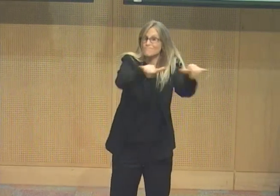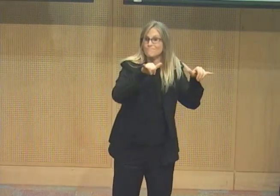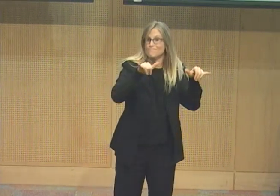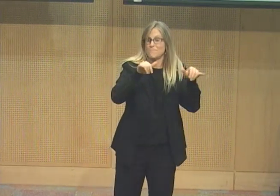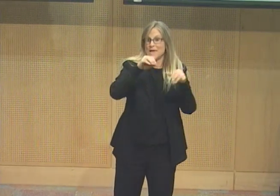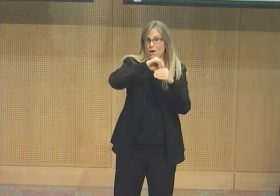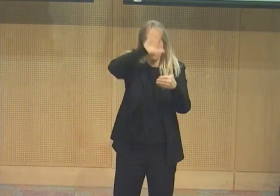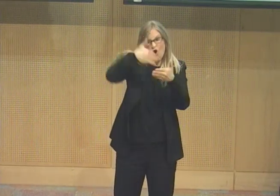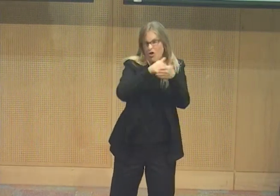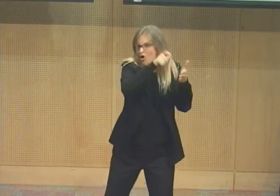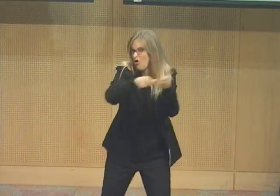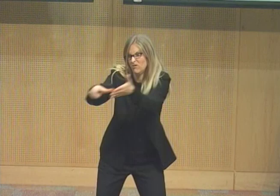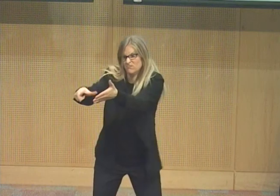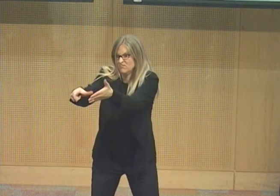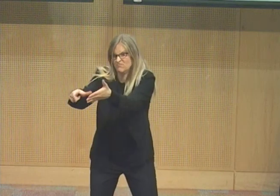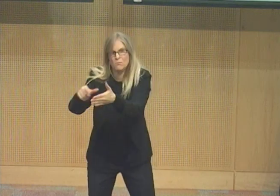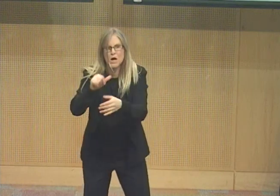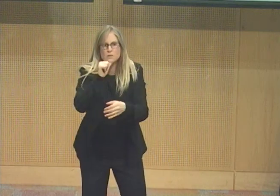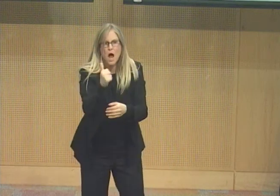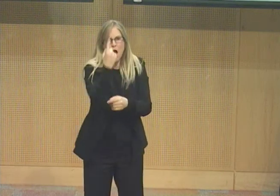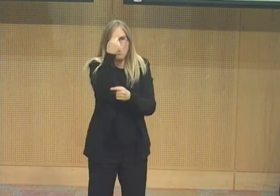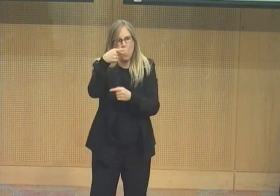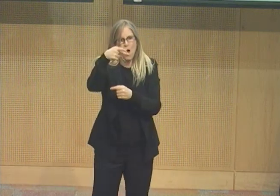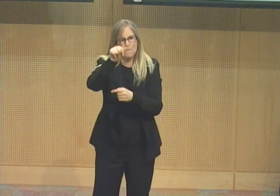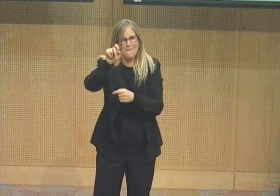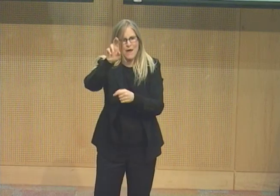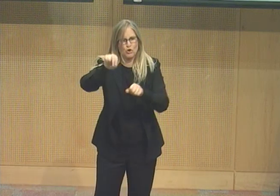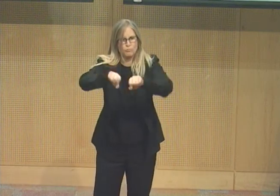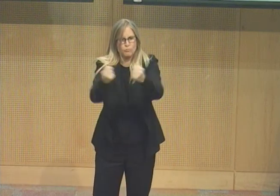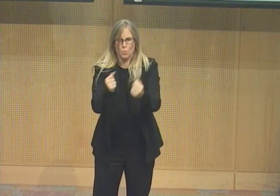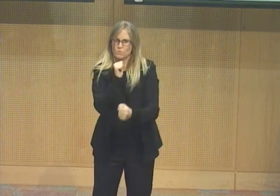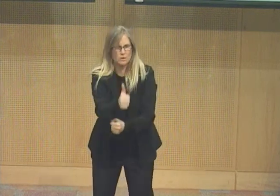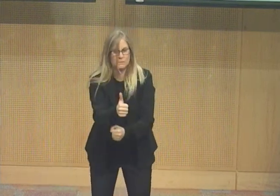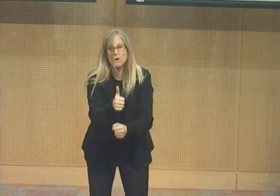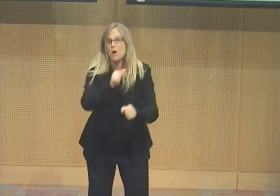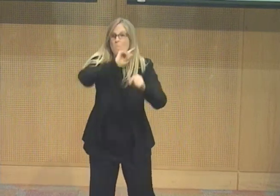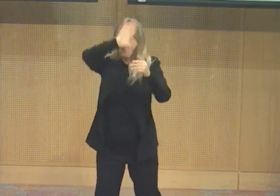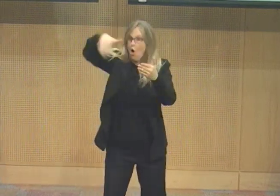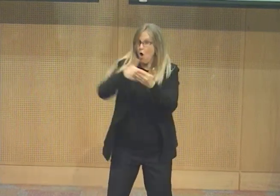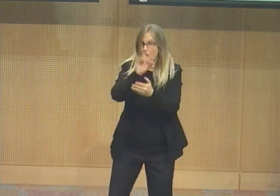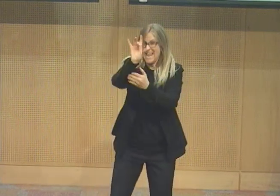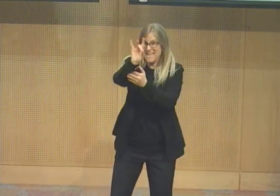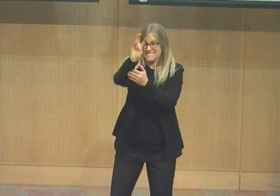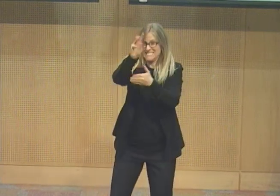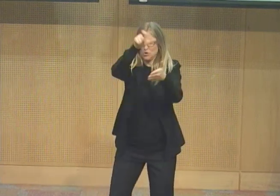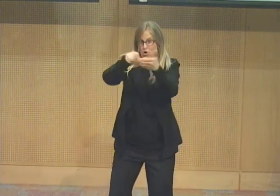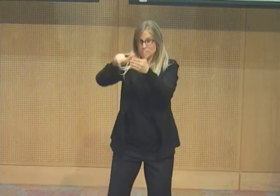What was common in each of the articles was that not one pattern was ever broken.